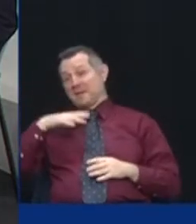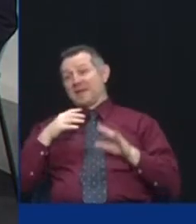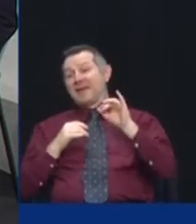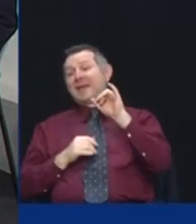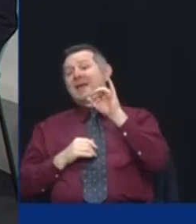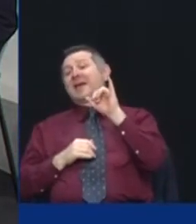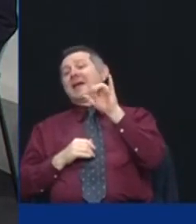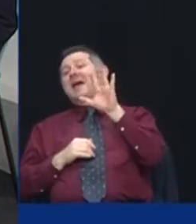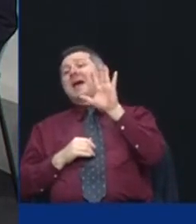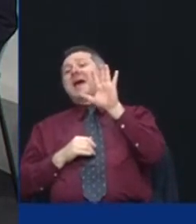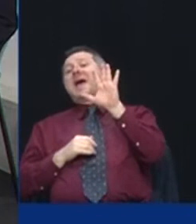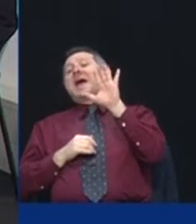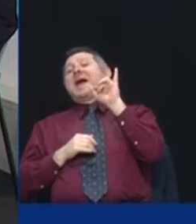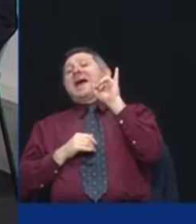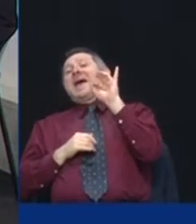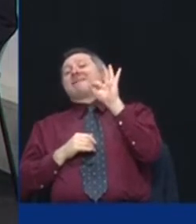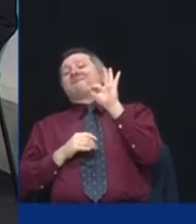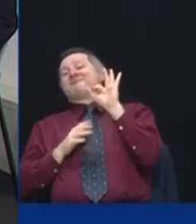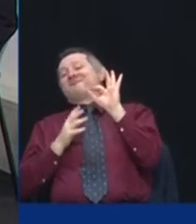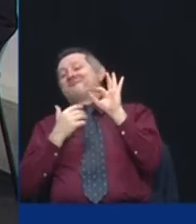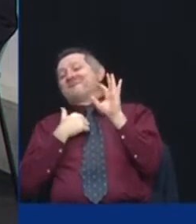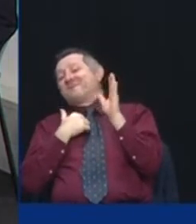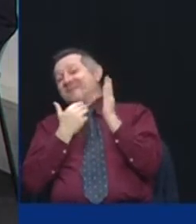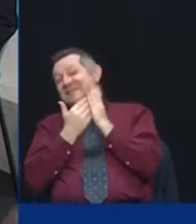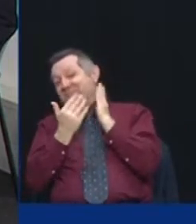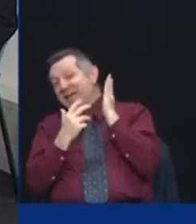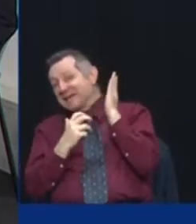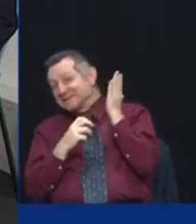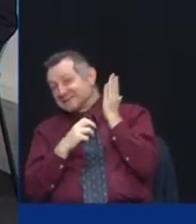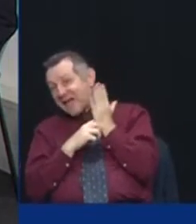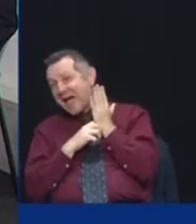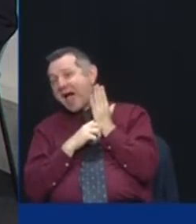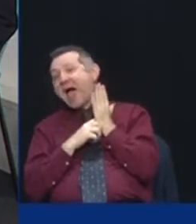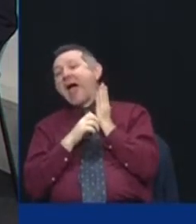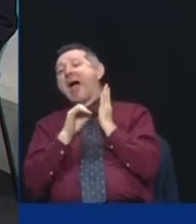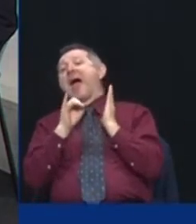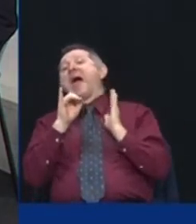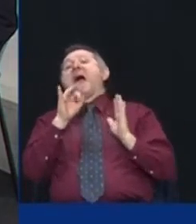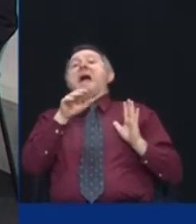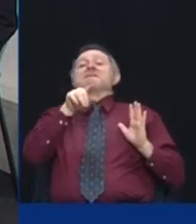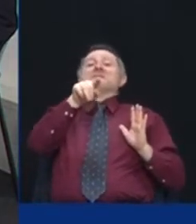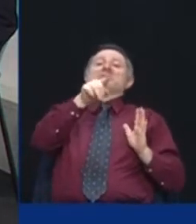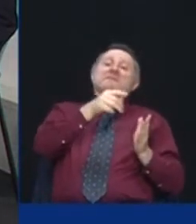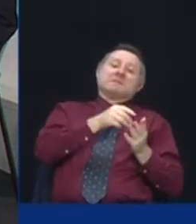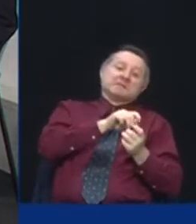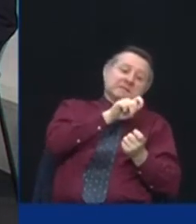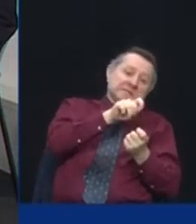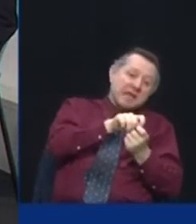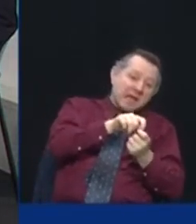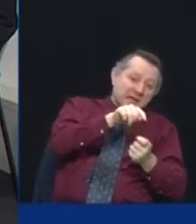BUT WE'RE HAPPY WITH WHERE WE ARE AND WHERE WE'RE GOING.